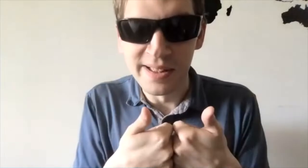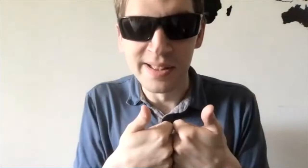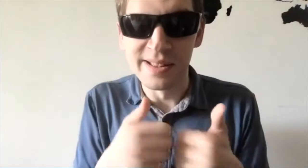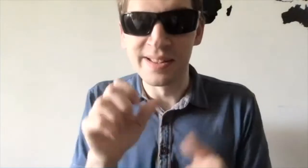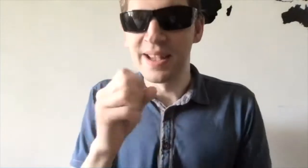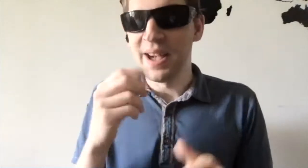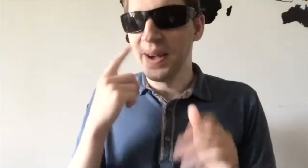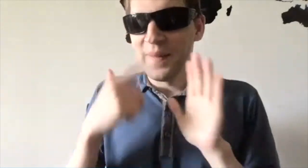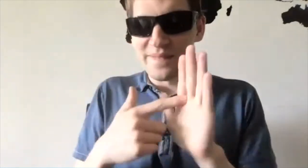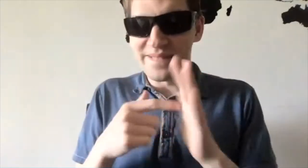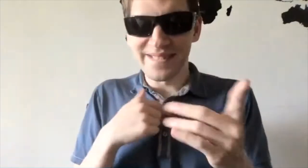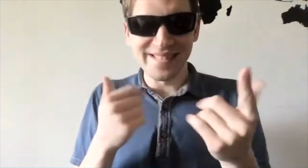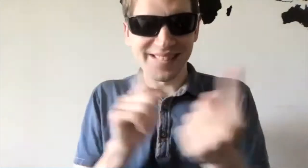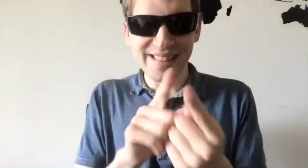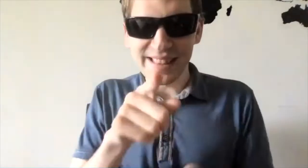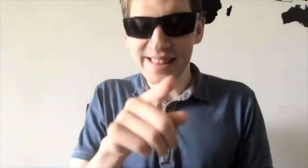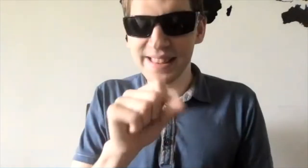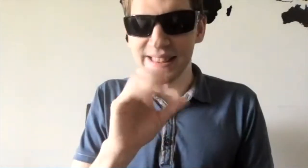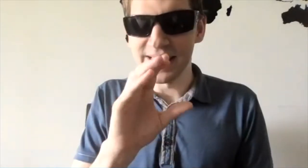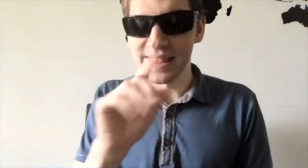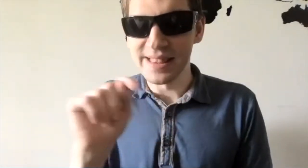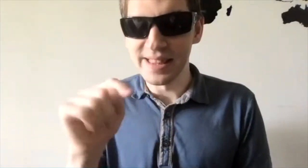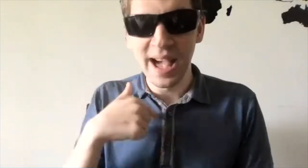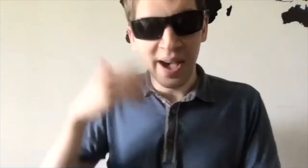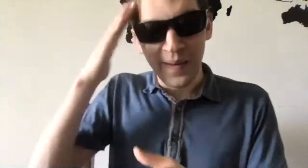"Well, who is that?" Where it can be a real challenge.